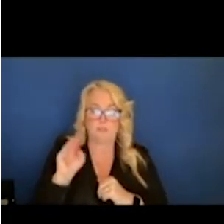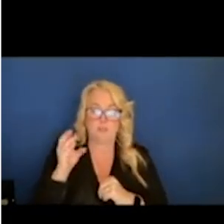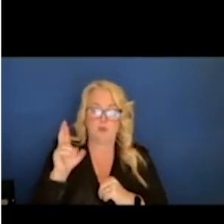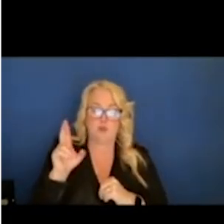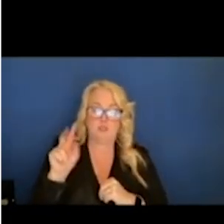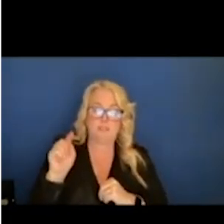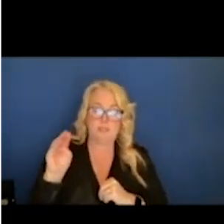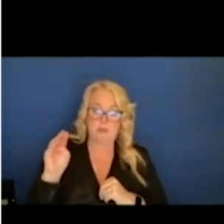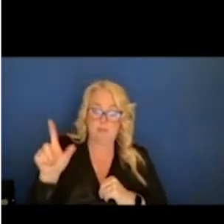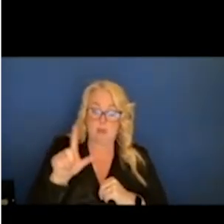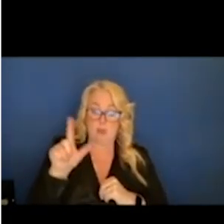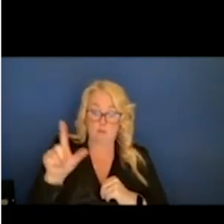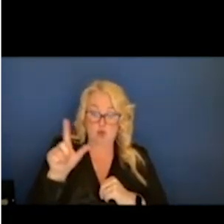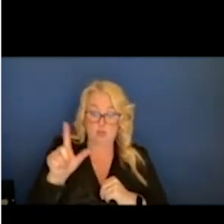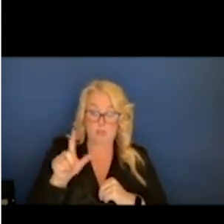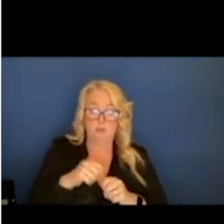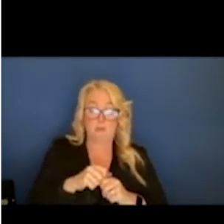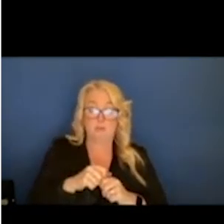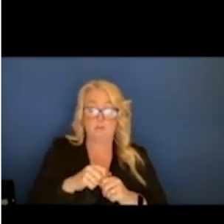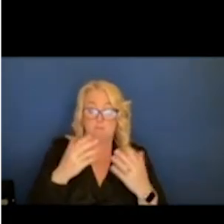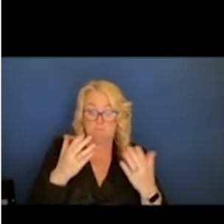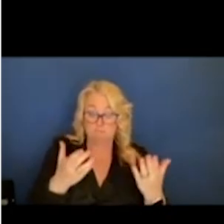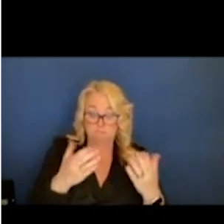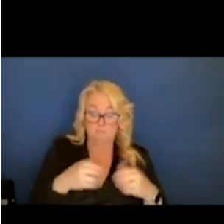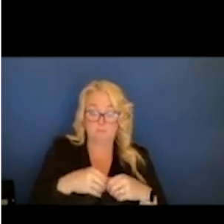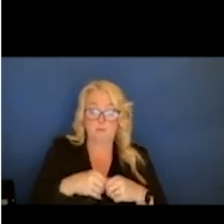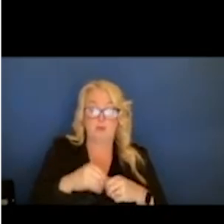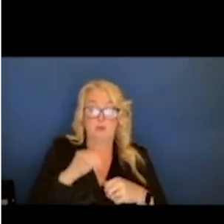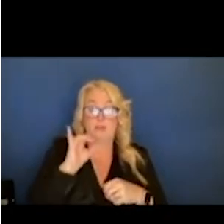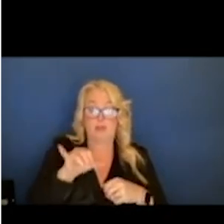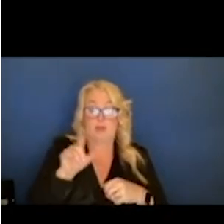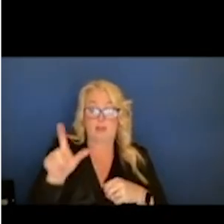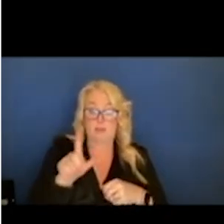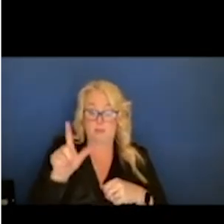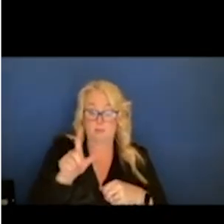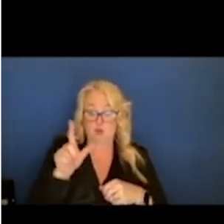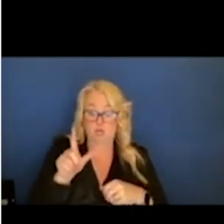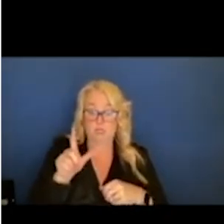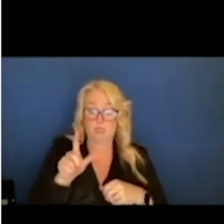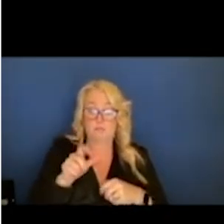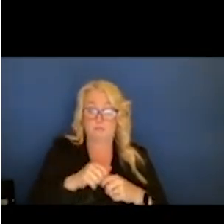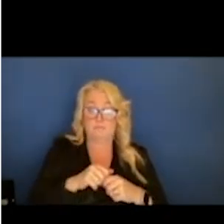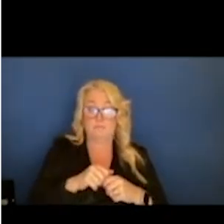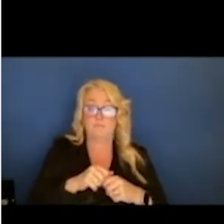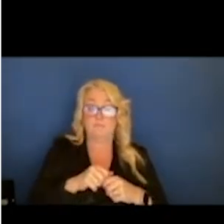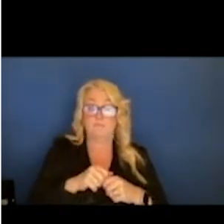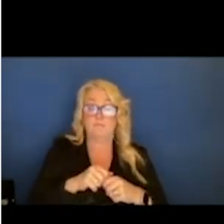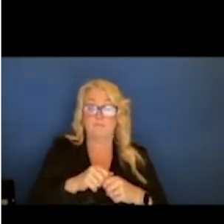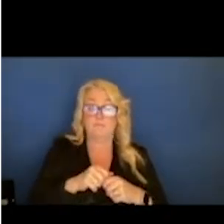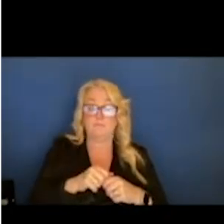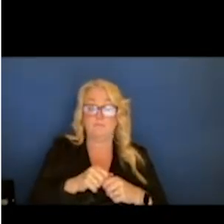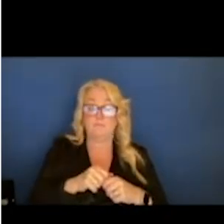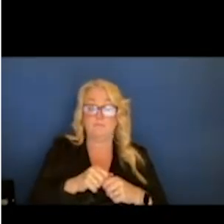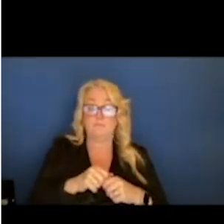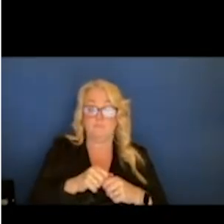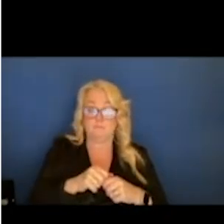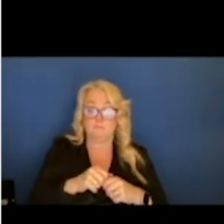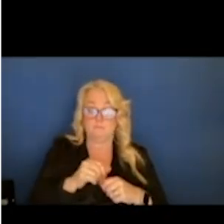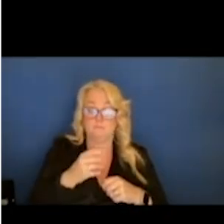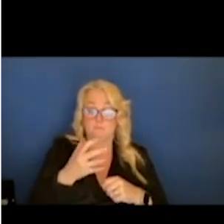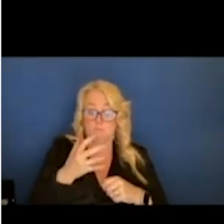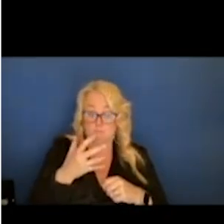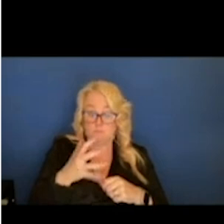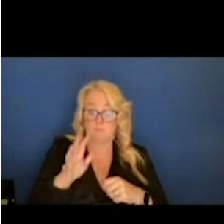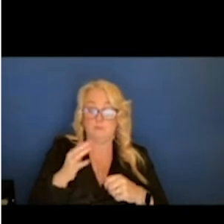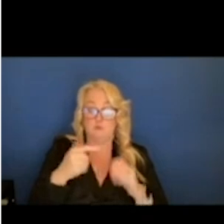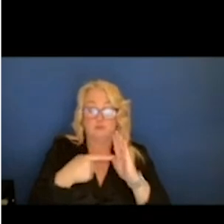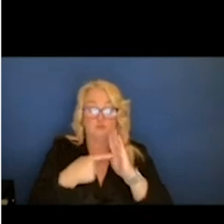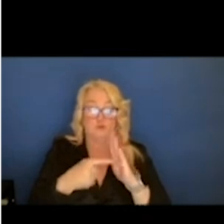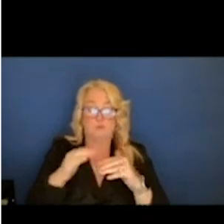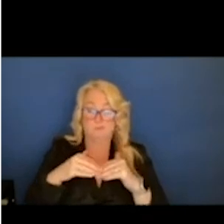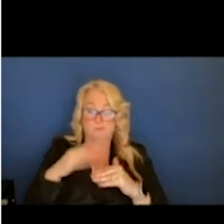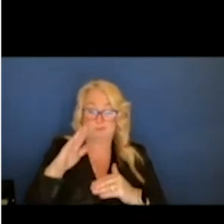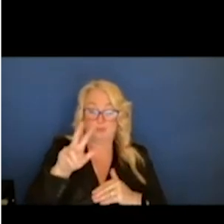NCRTM Library. Let’s talk about the NCRTM Library. The NCRTM Library features more